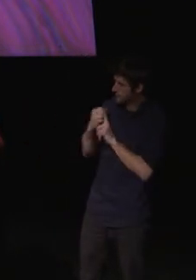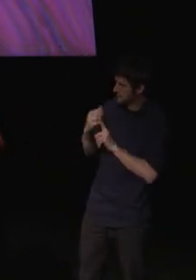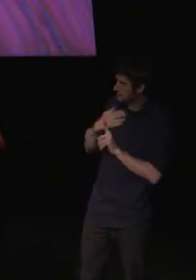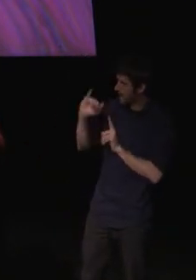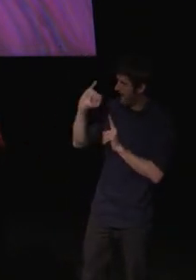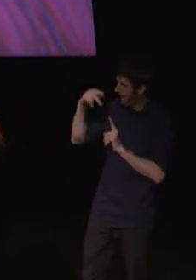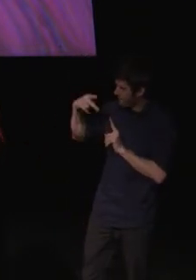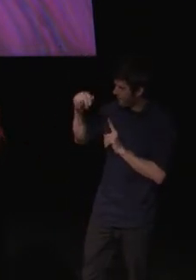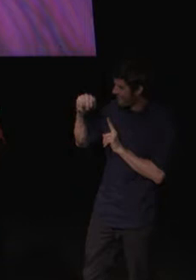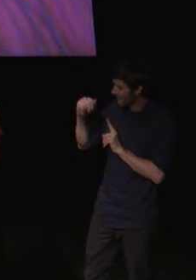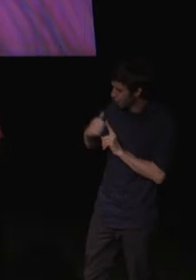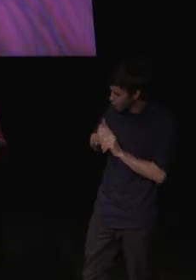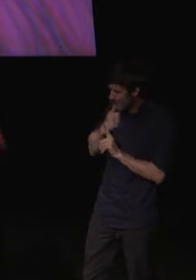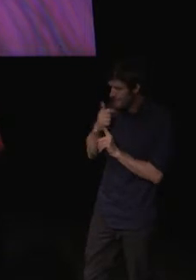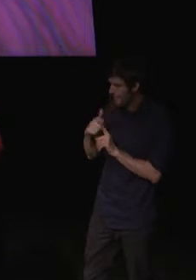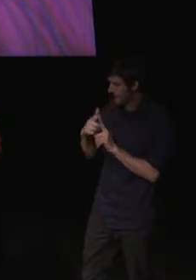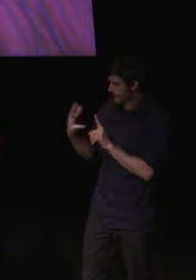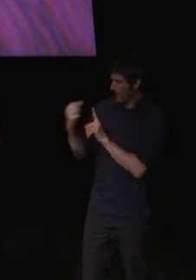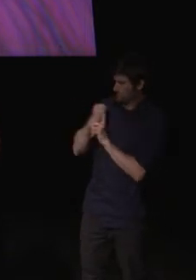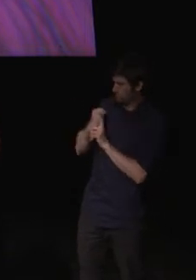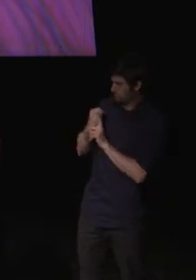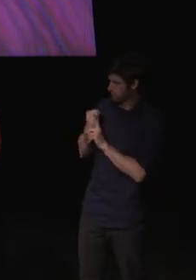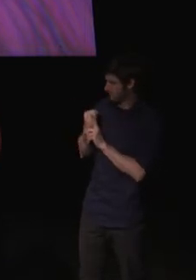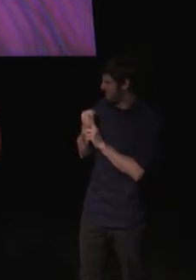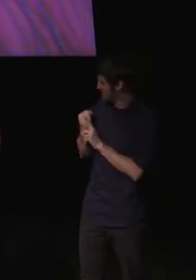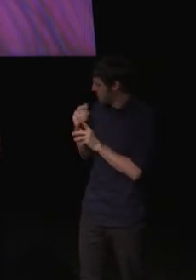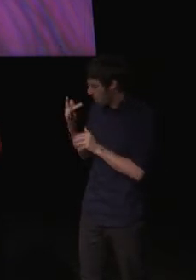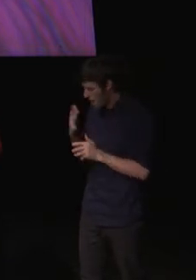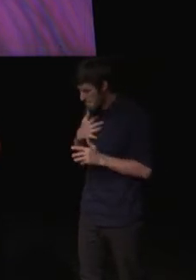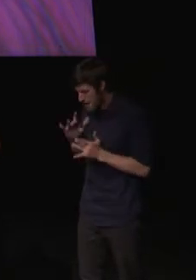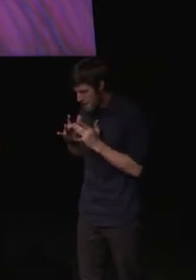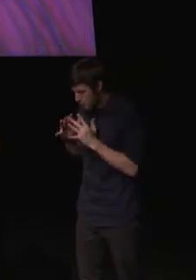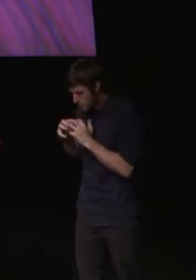you'll be like "why did my home networking get that? Because I played Halo?"